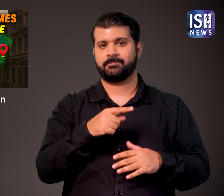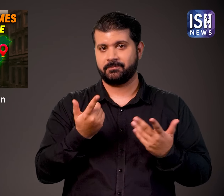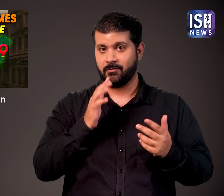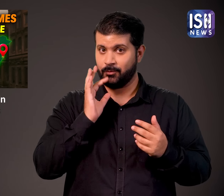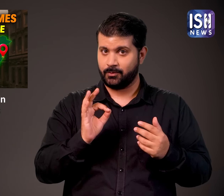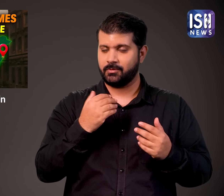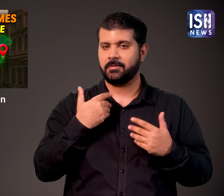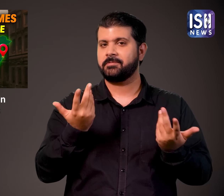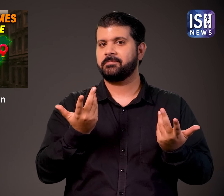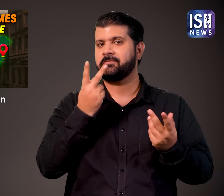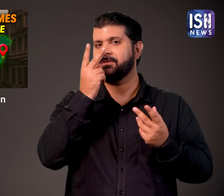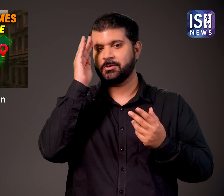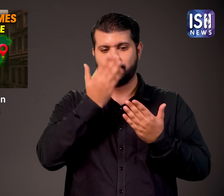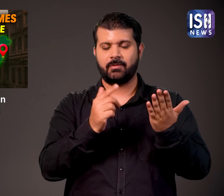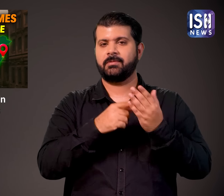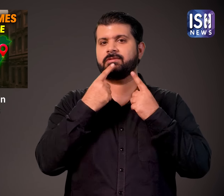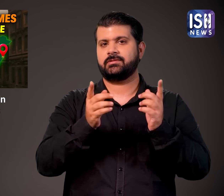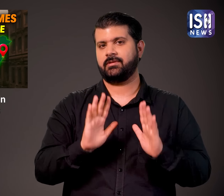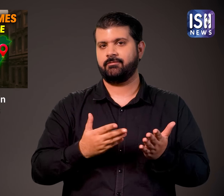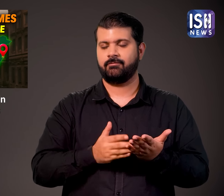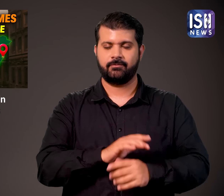Only time will tell. This is what reports suggest.